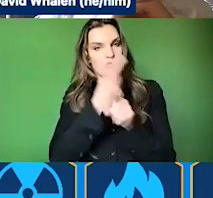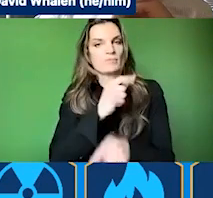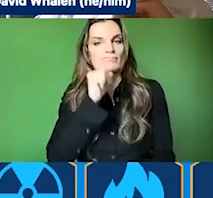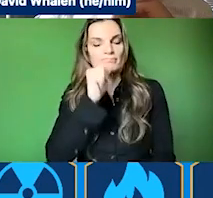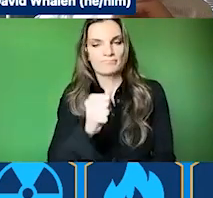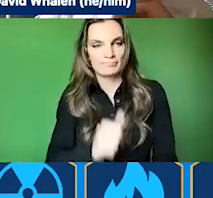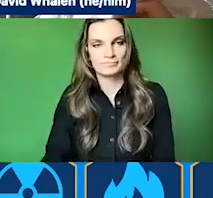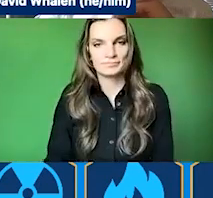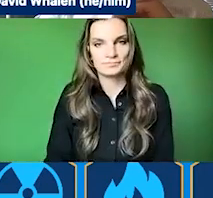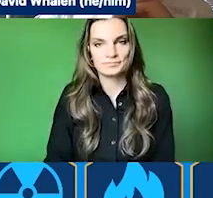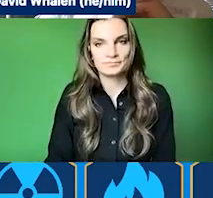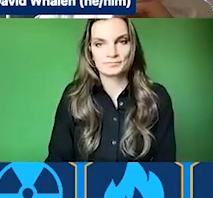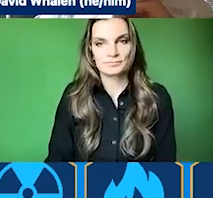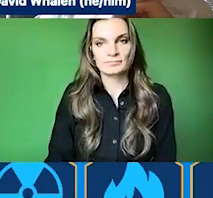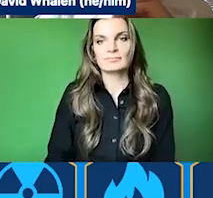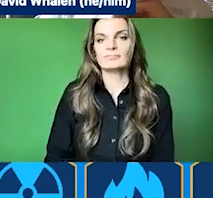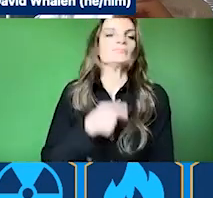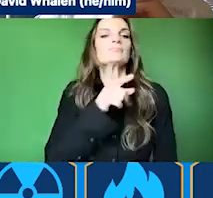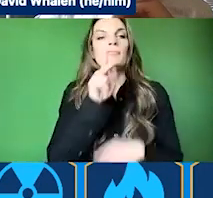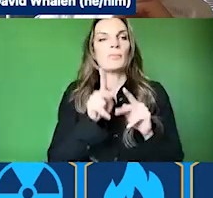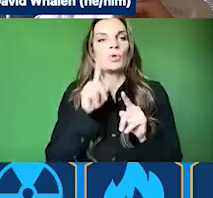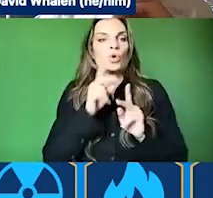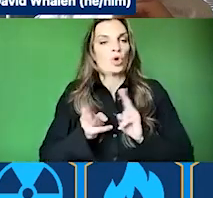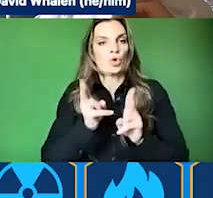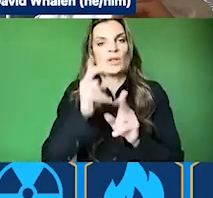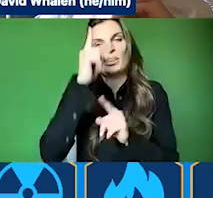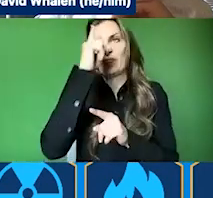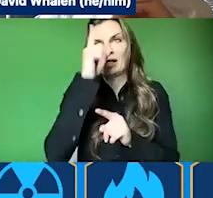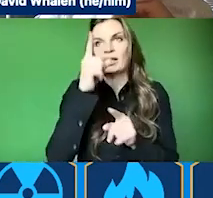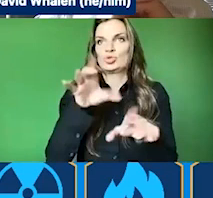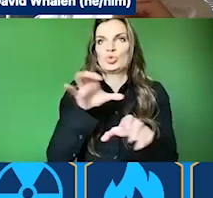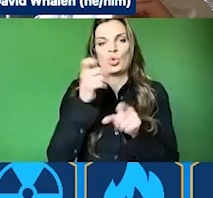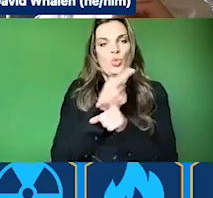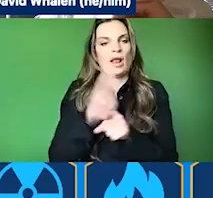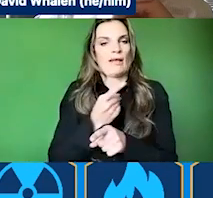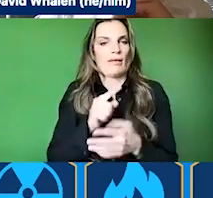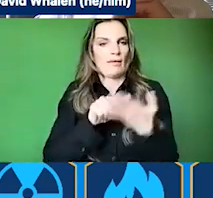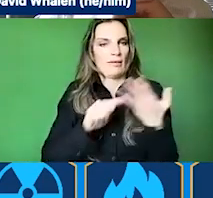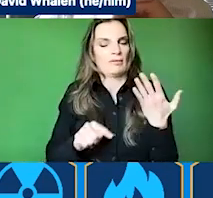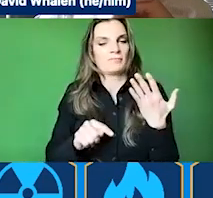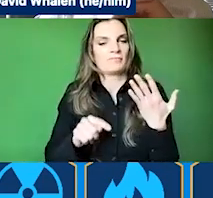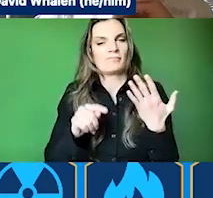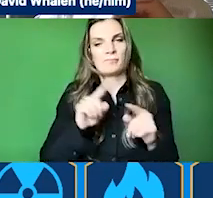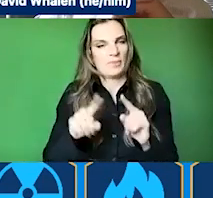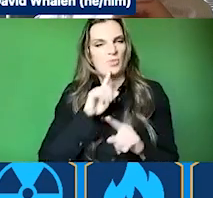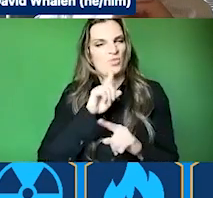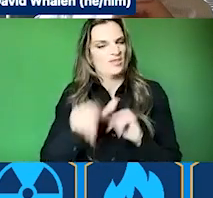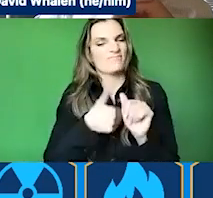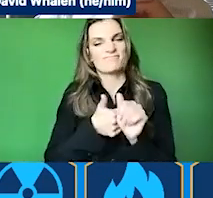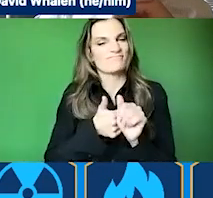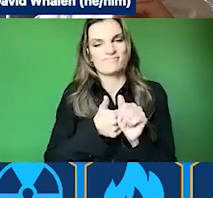That is made by hurried folks who think they are doing right by their patients collectively. But it ends up being deeply